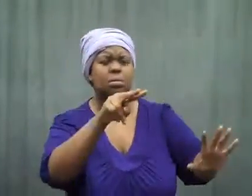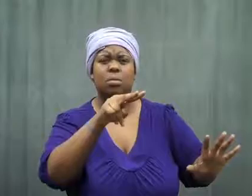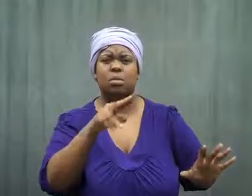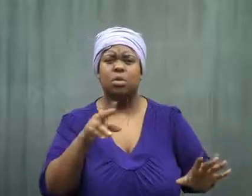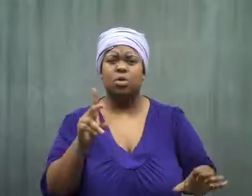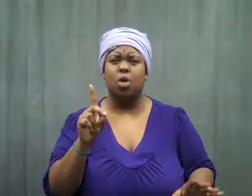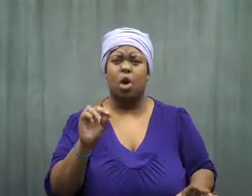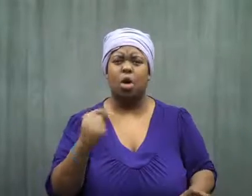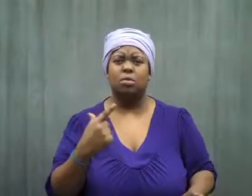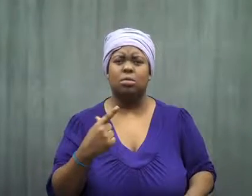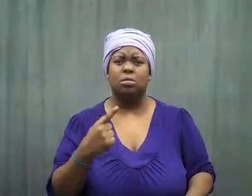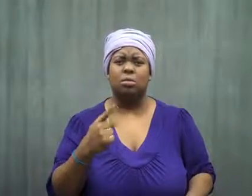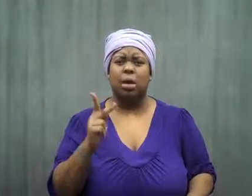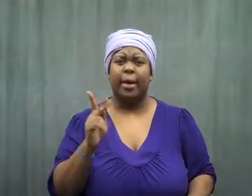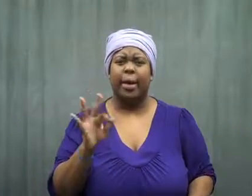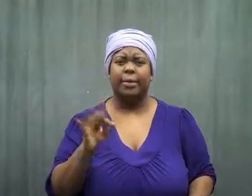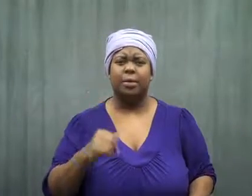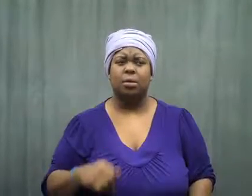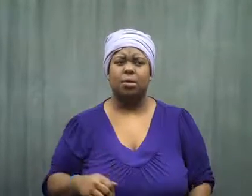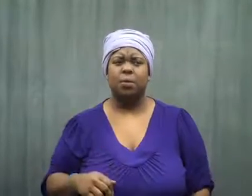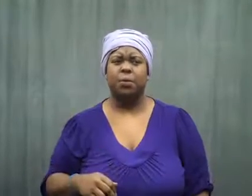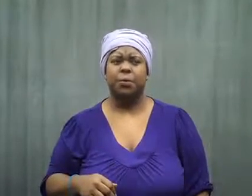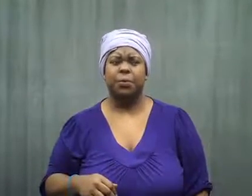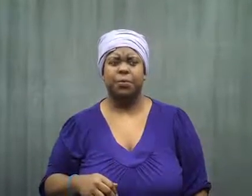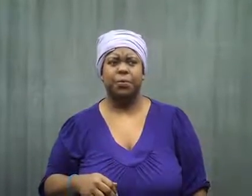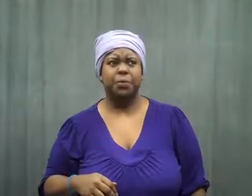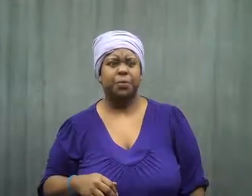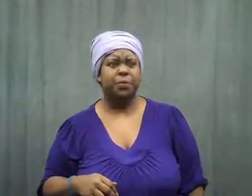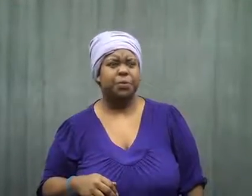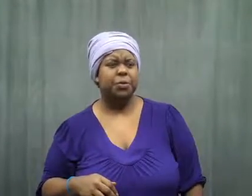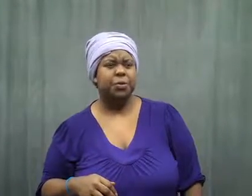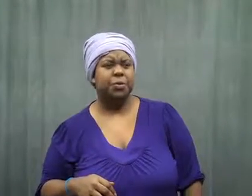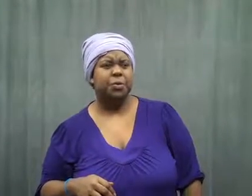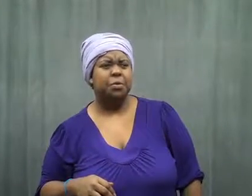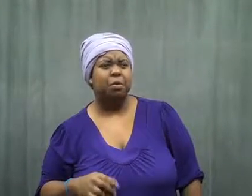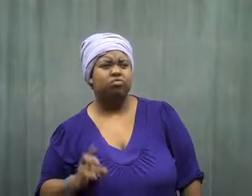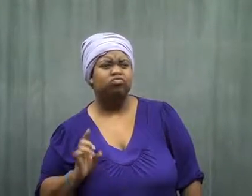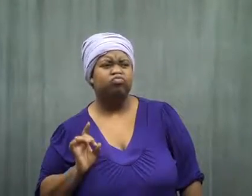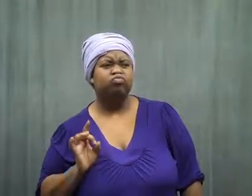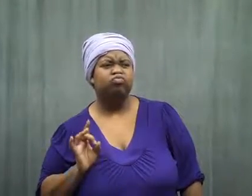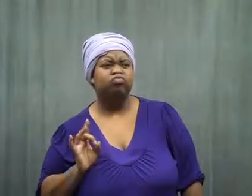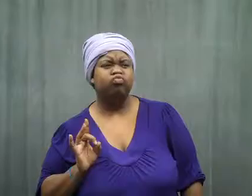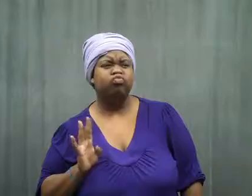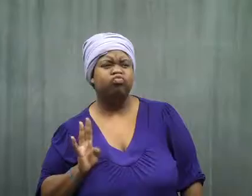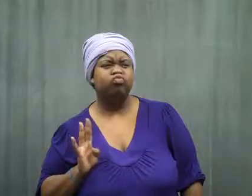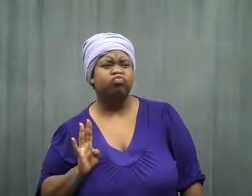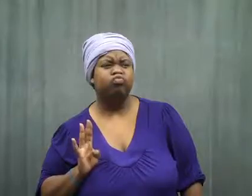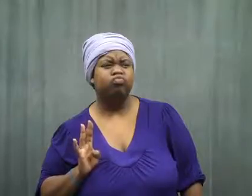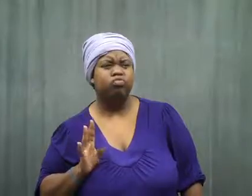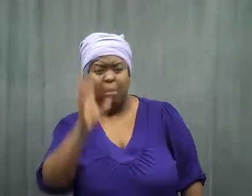There was a K-9 dog!